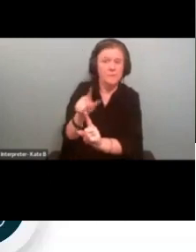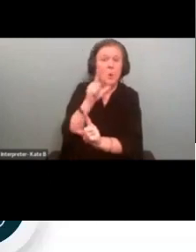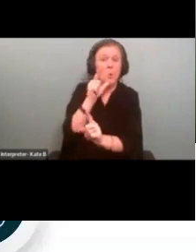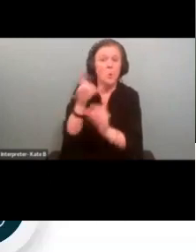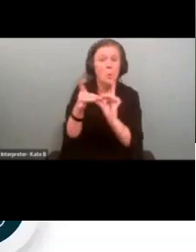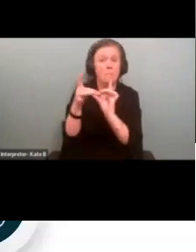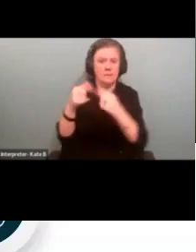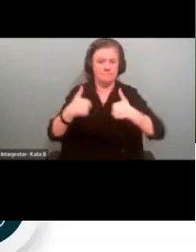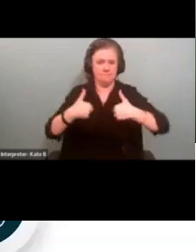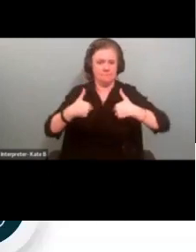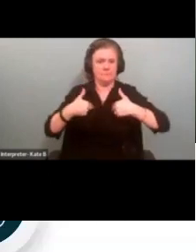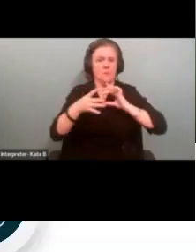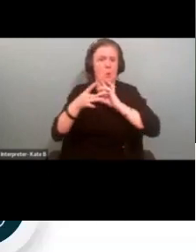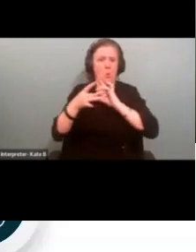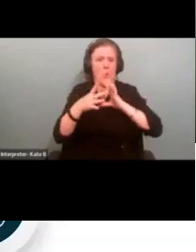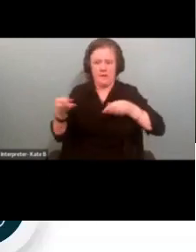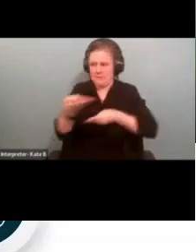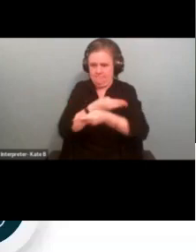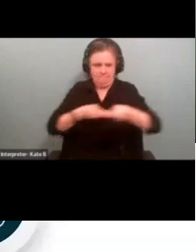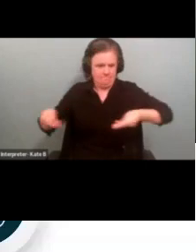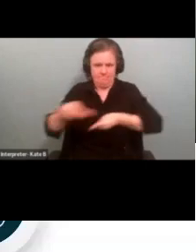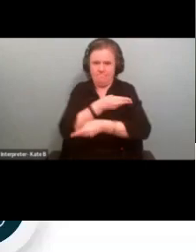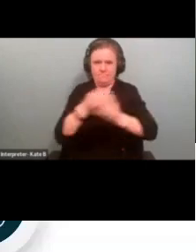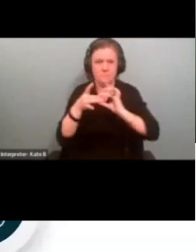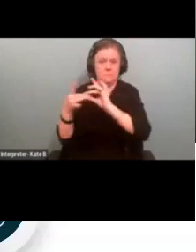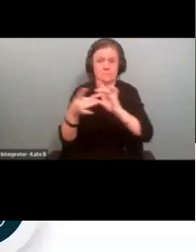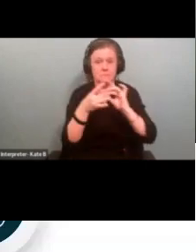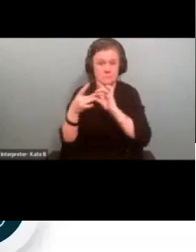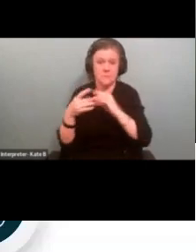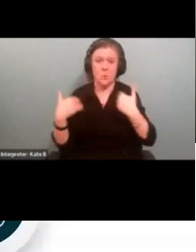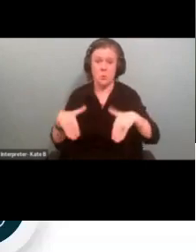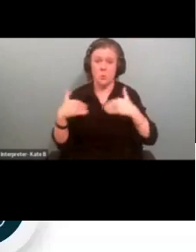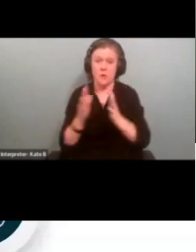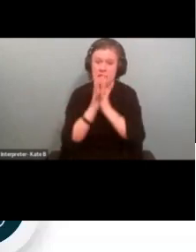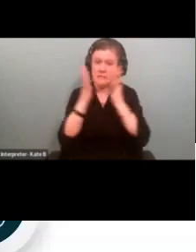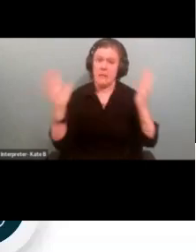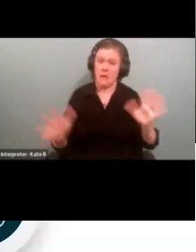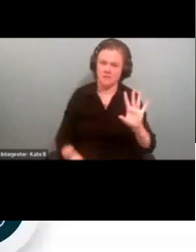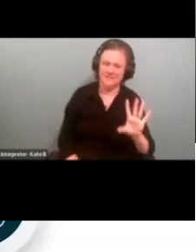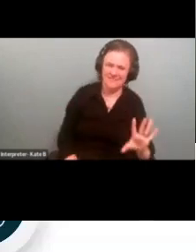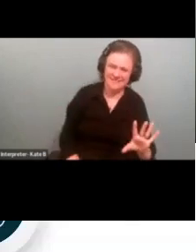by a dedicated care coordinator. Now there's a lot of loaded words in there, dedicated care